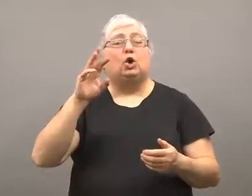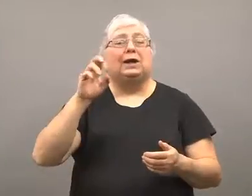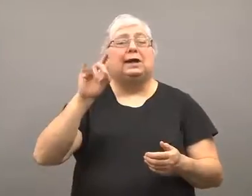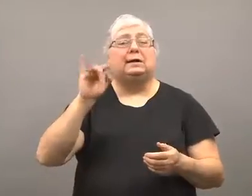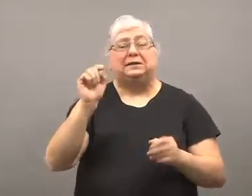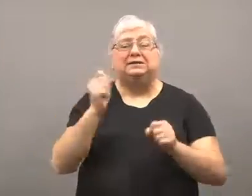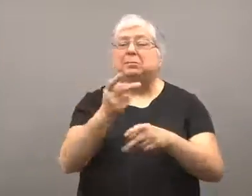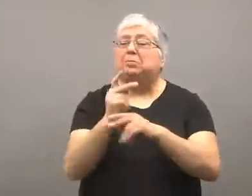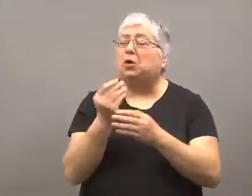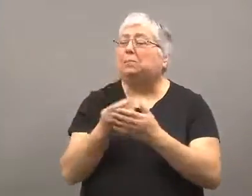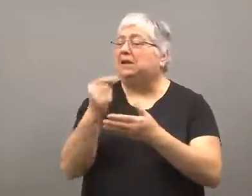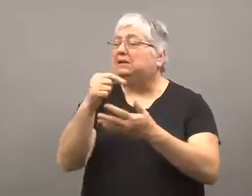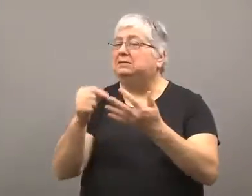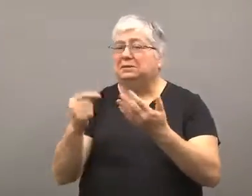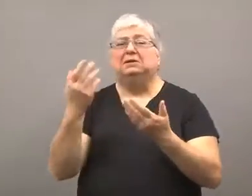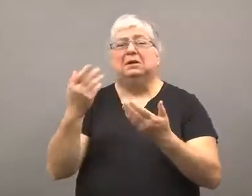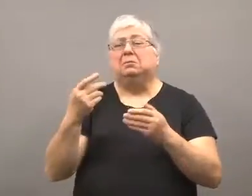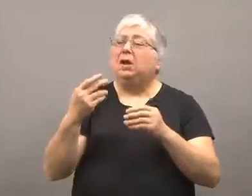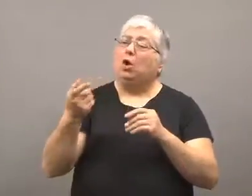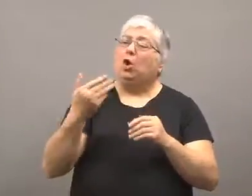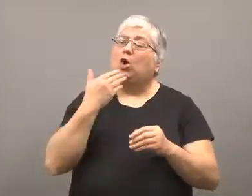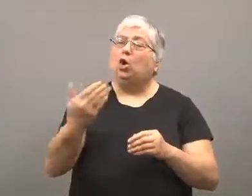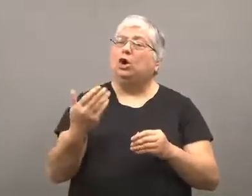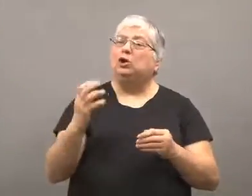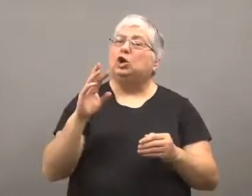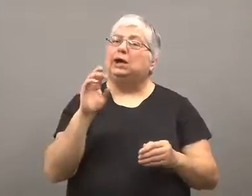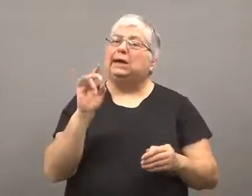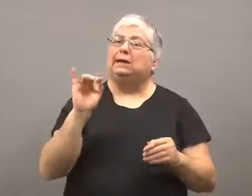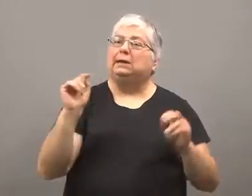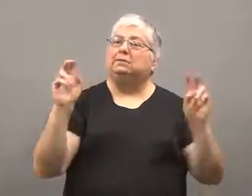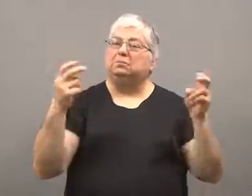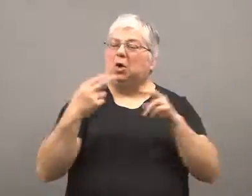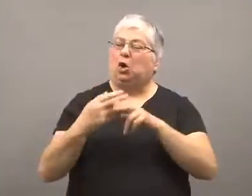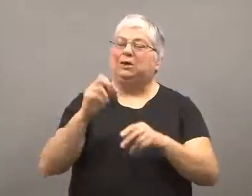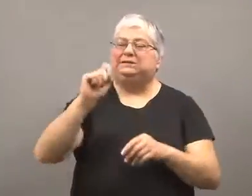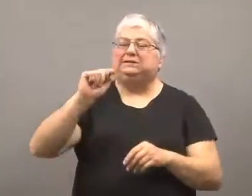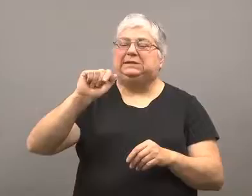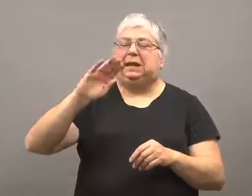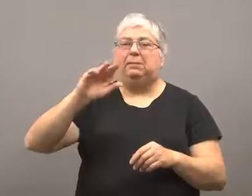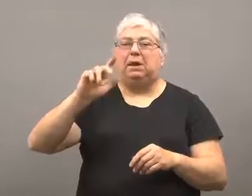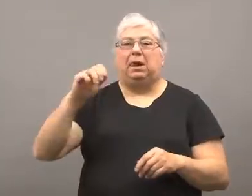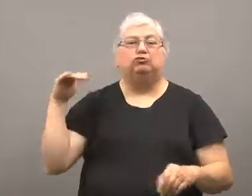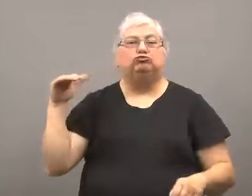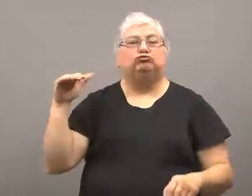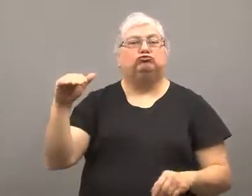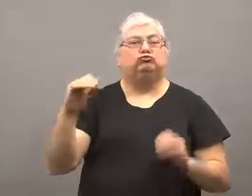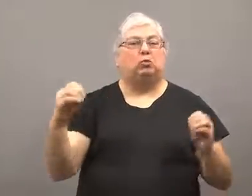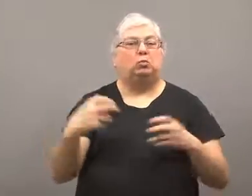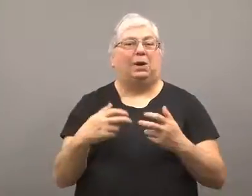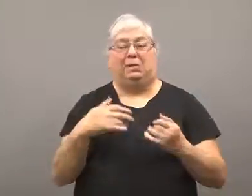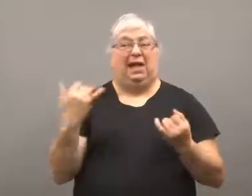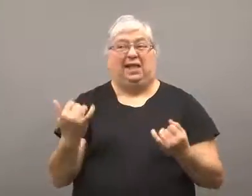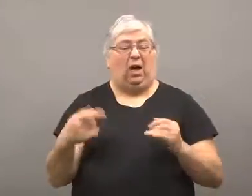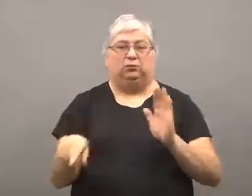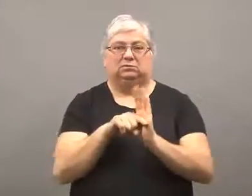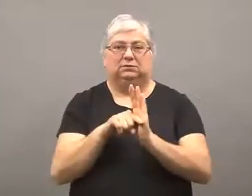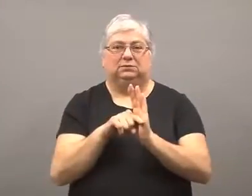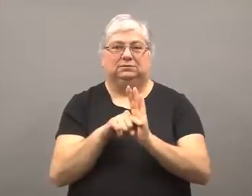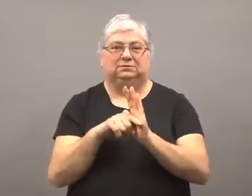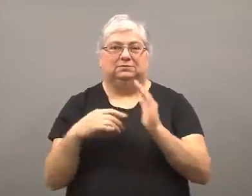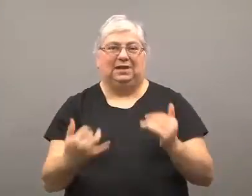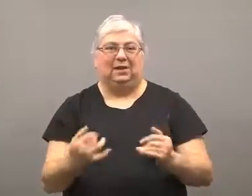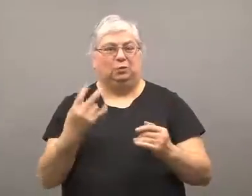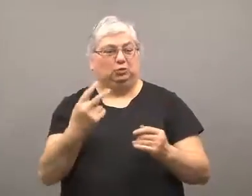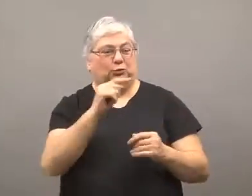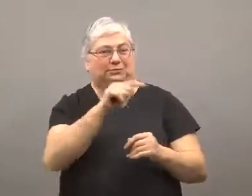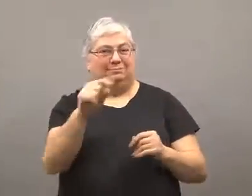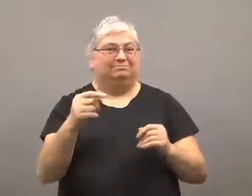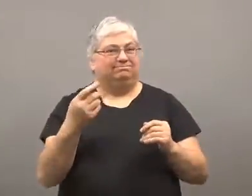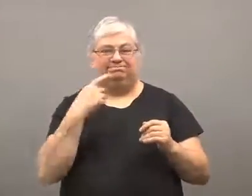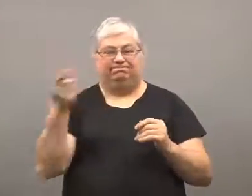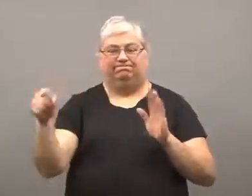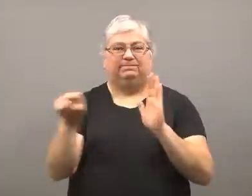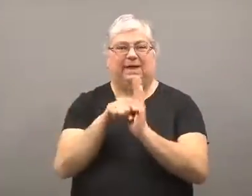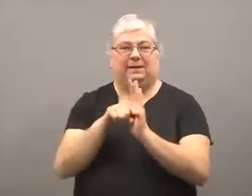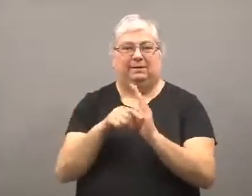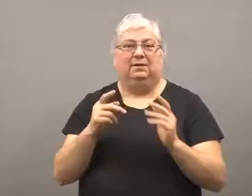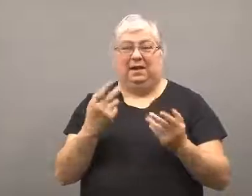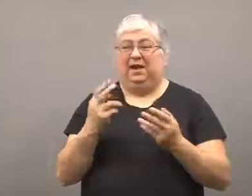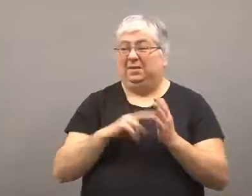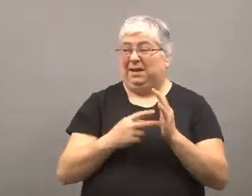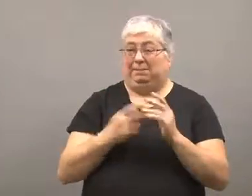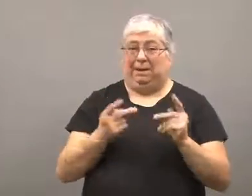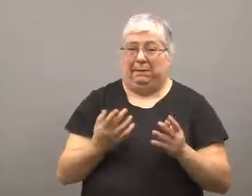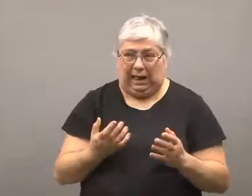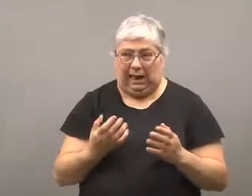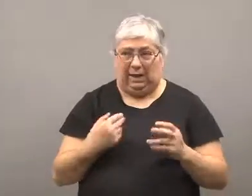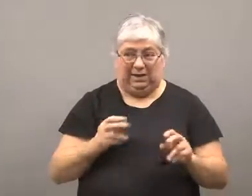Its credit rating had been "stable", and now has been downgraded to "negative"